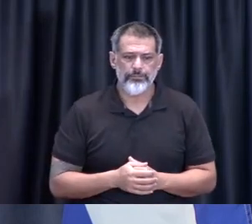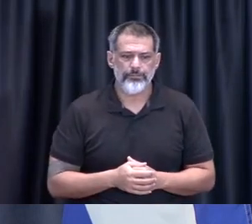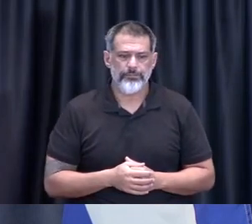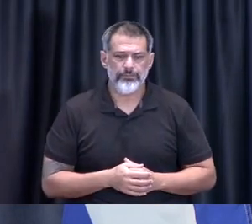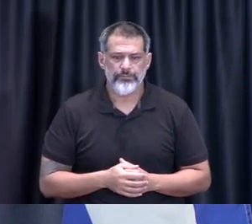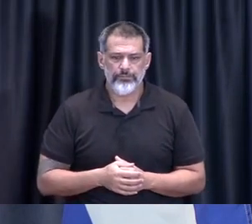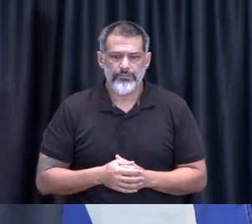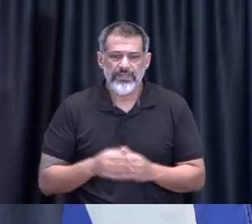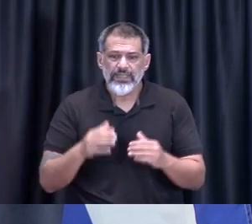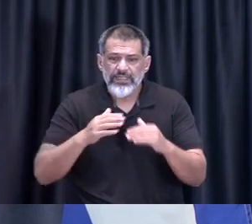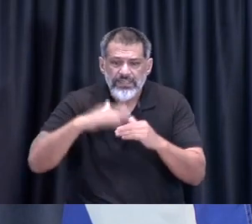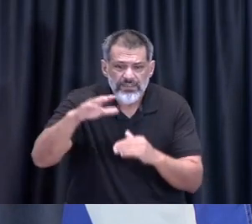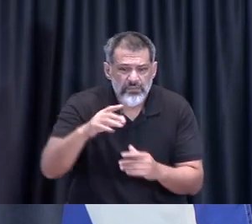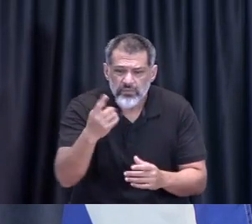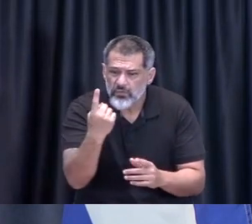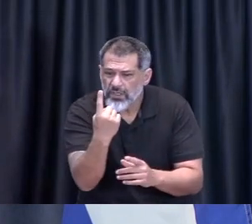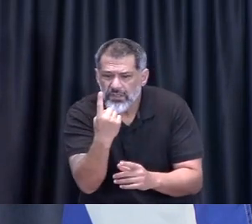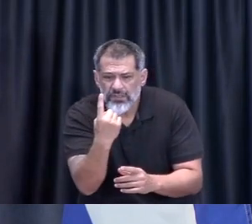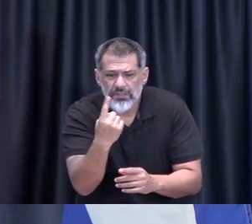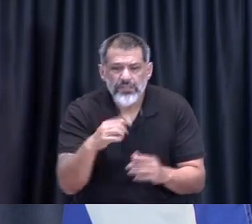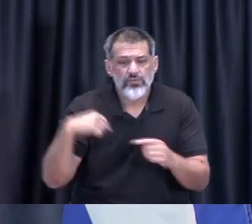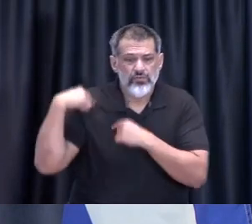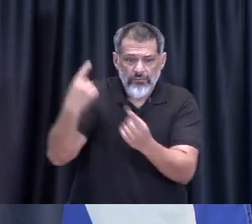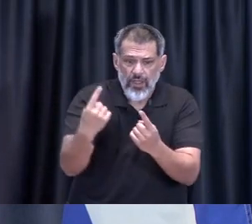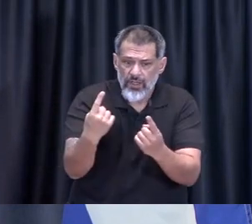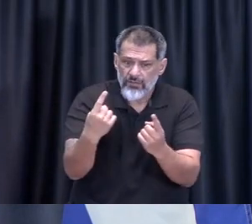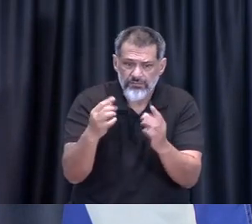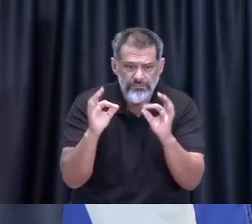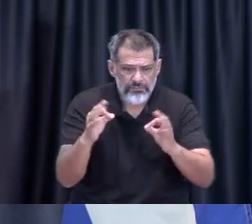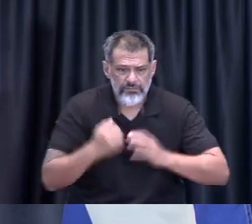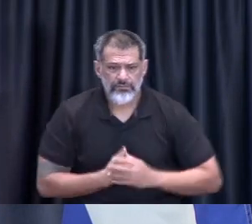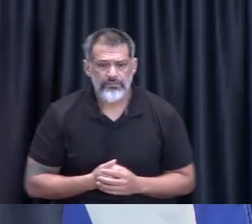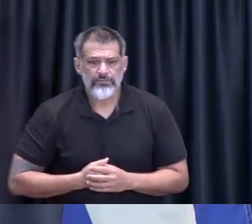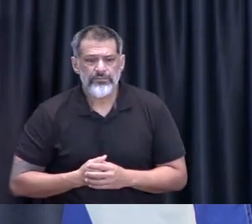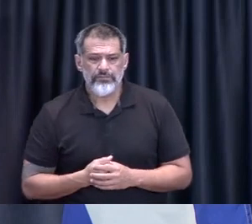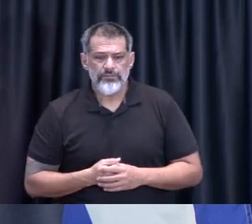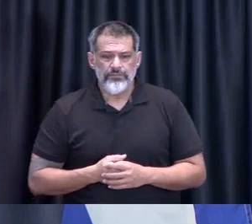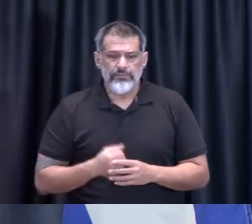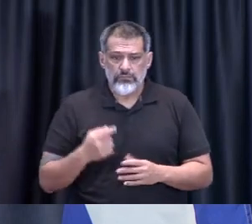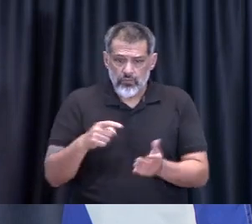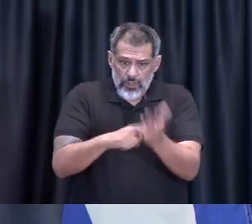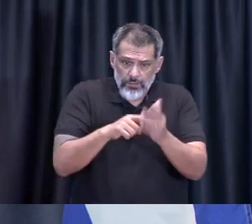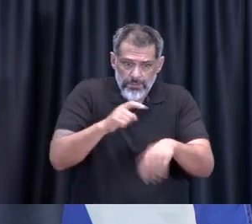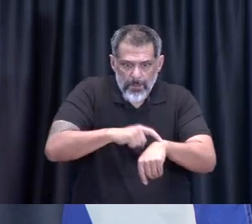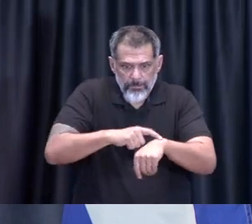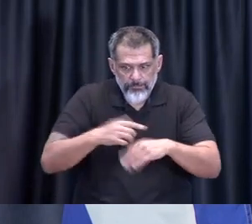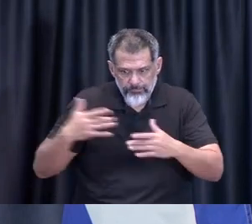of vaccine on board. And this took some time. Absolutely. And there were parts of the campaign